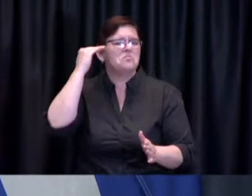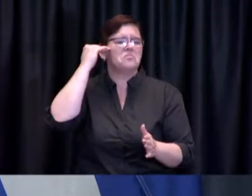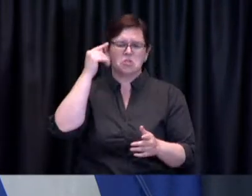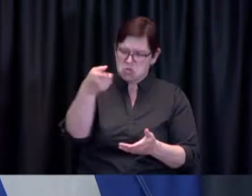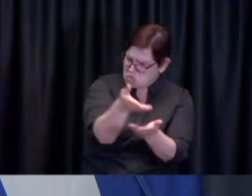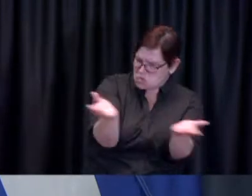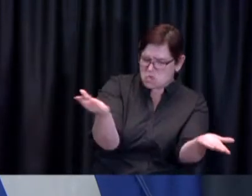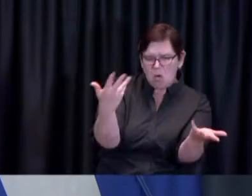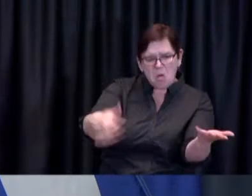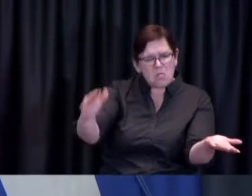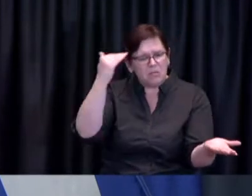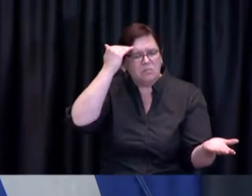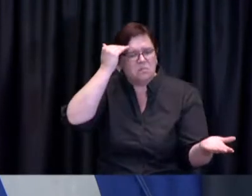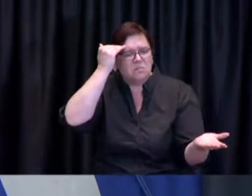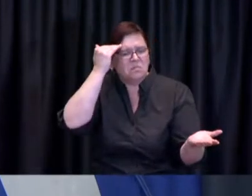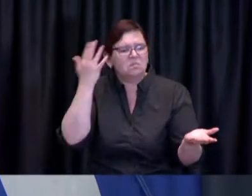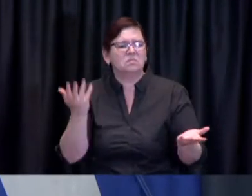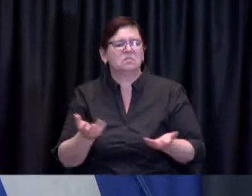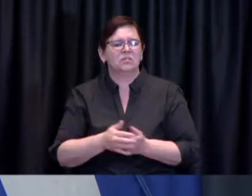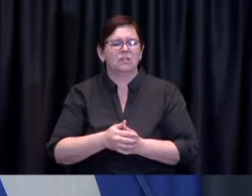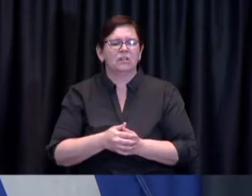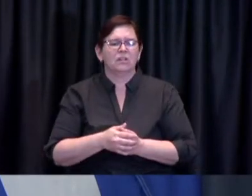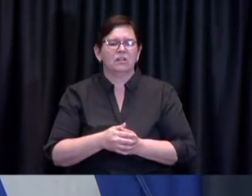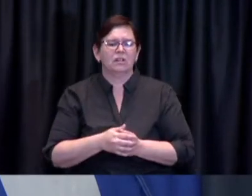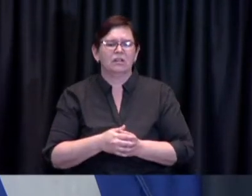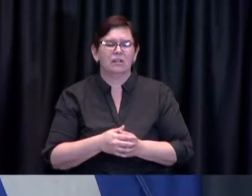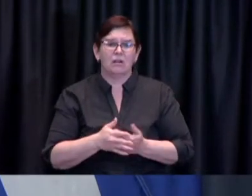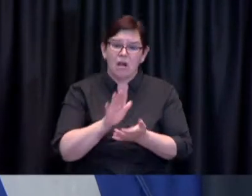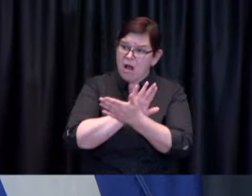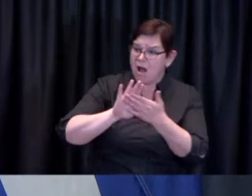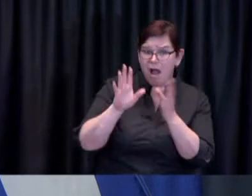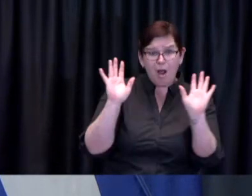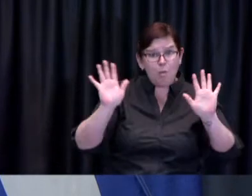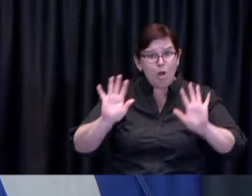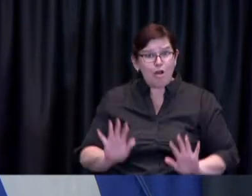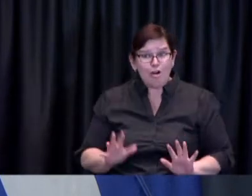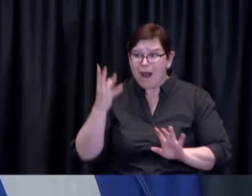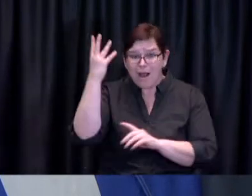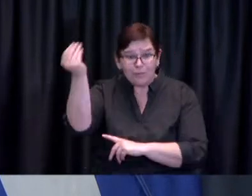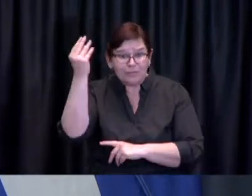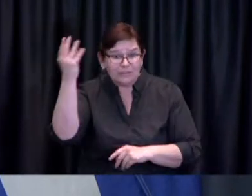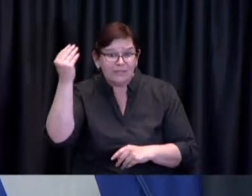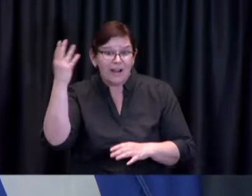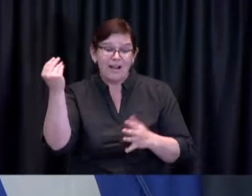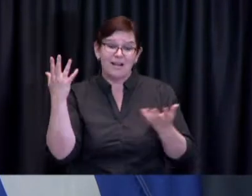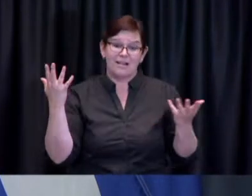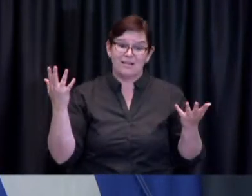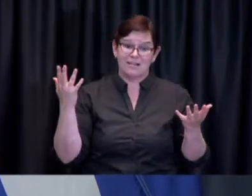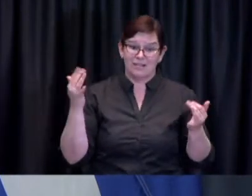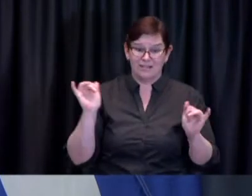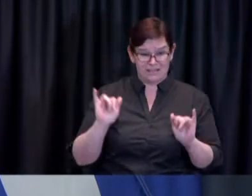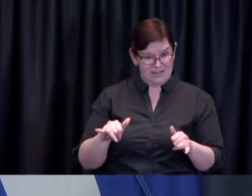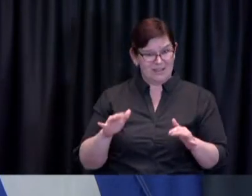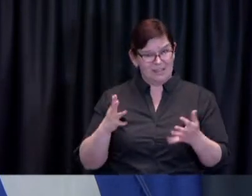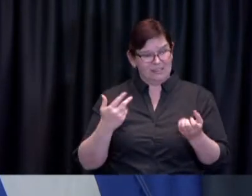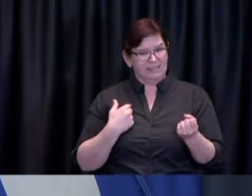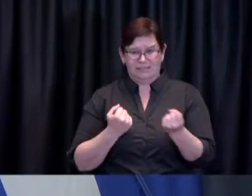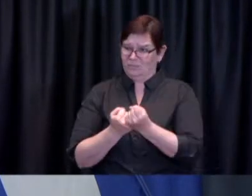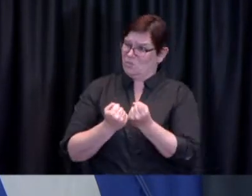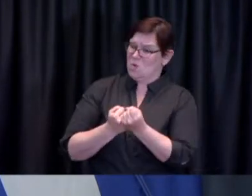using the good weather uh and this time of year as an ally in our efforts to reopen and to use